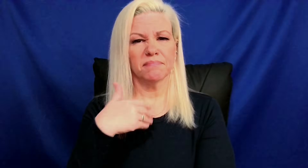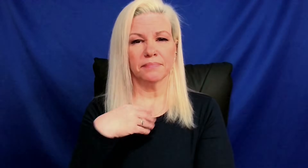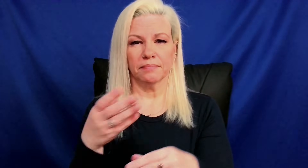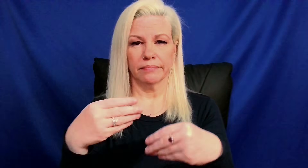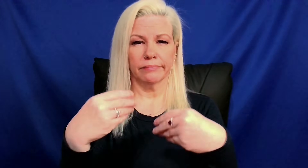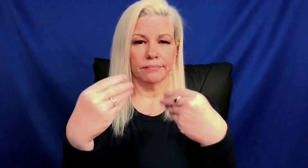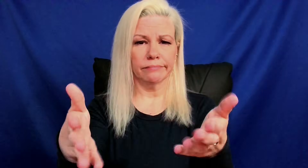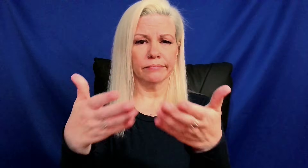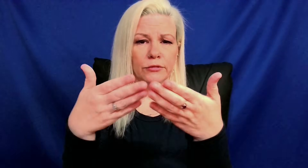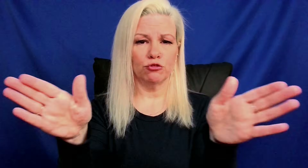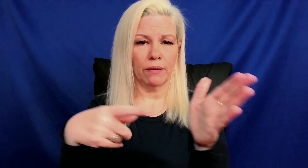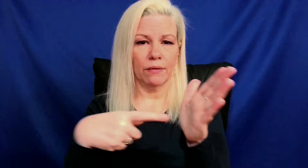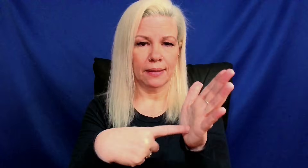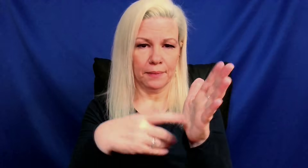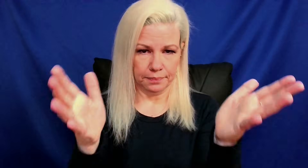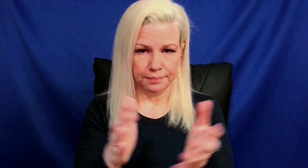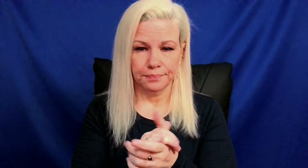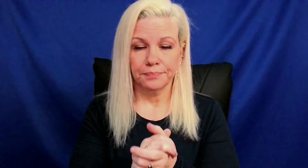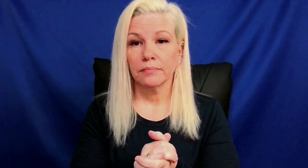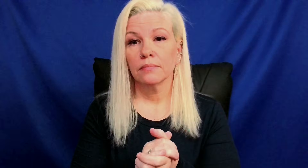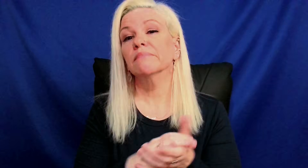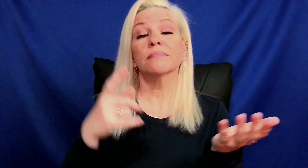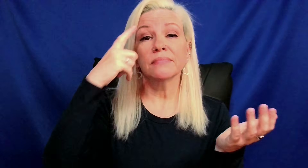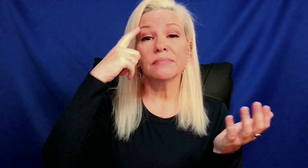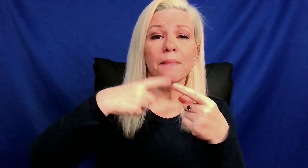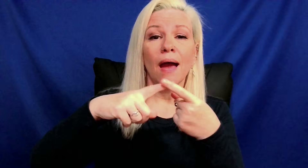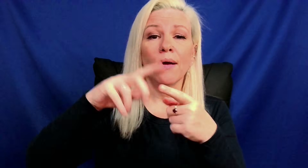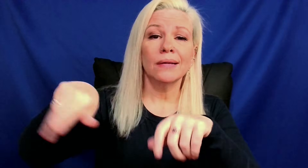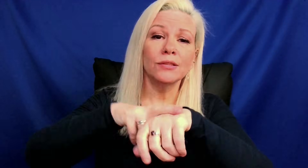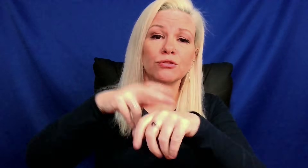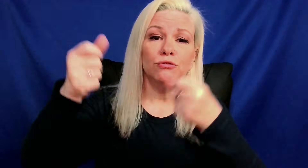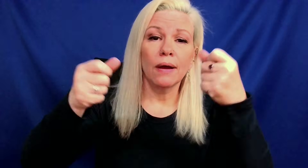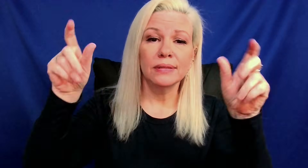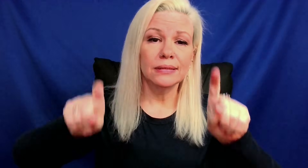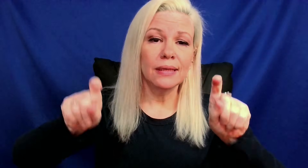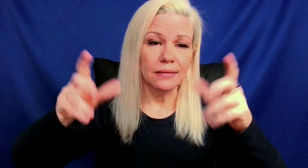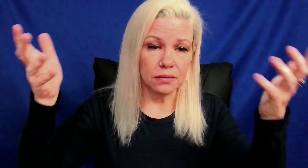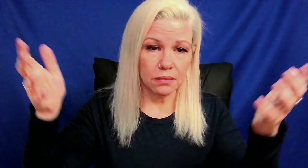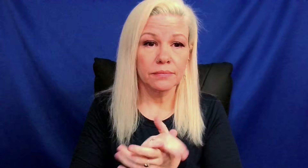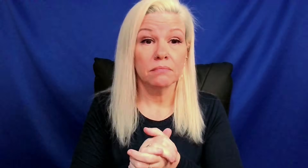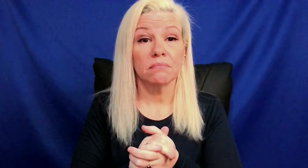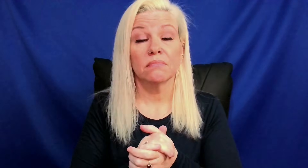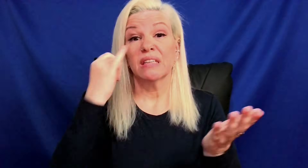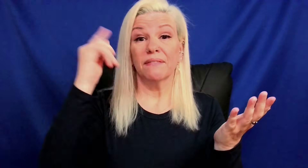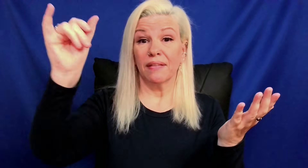Let me give you a general example. Think about a national driving test.